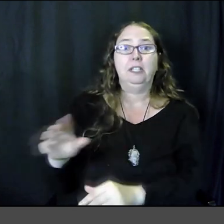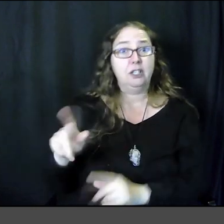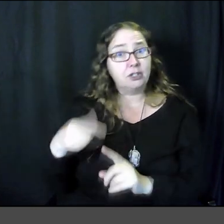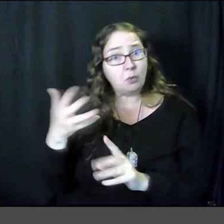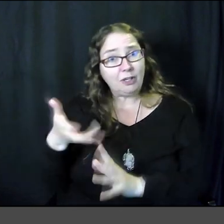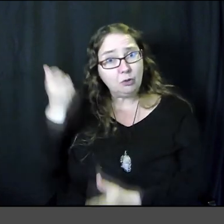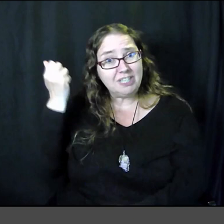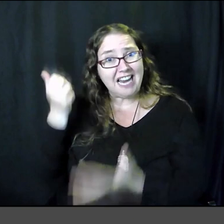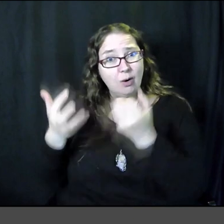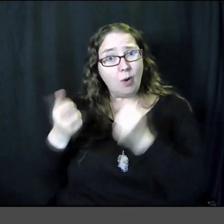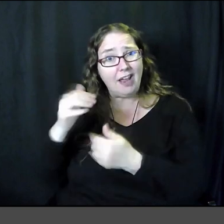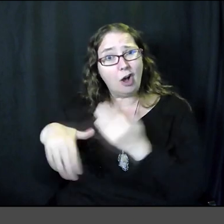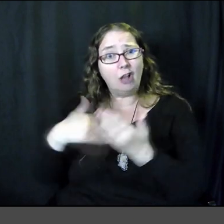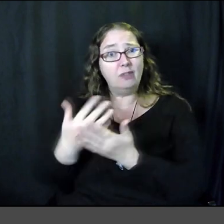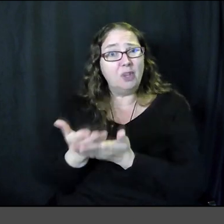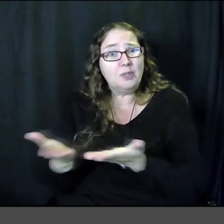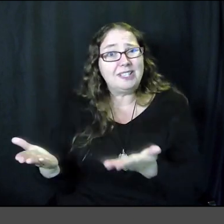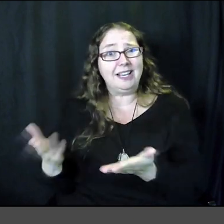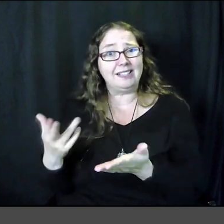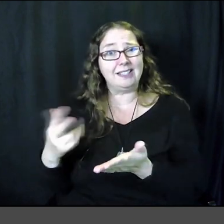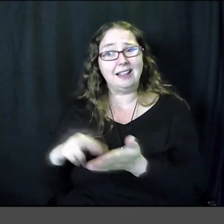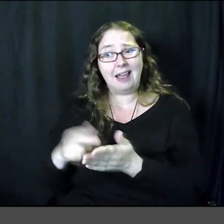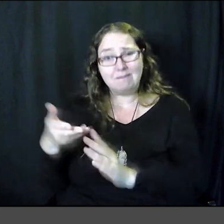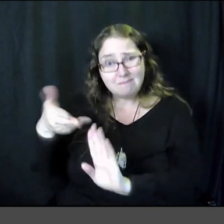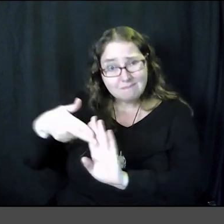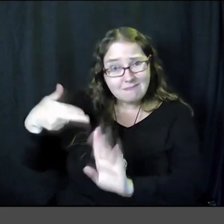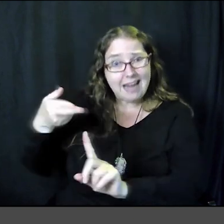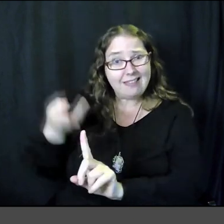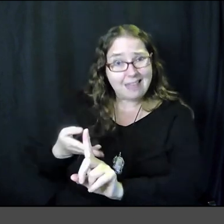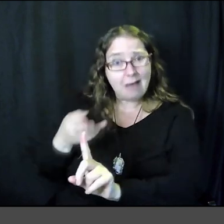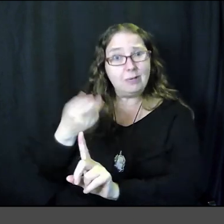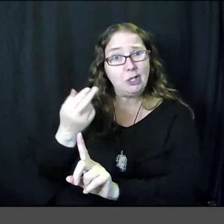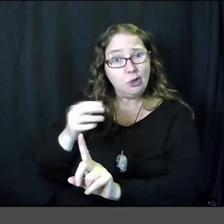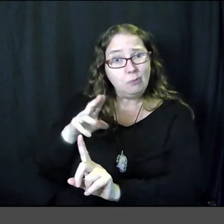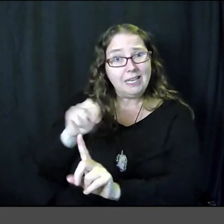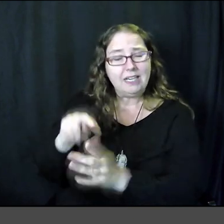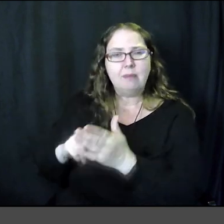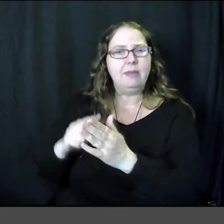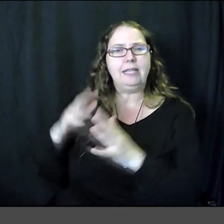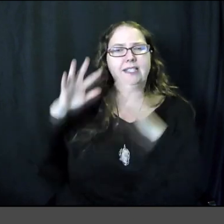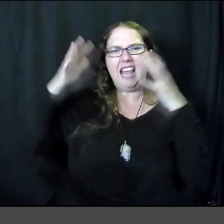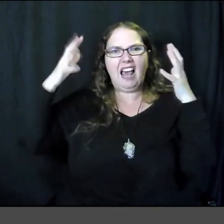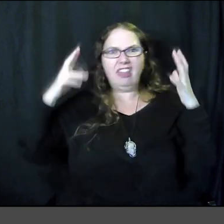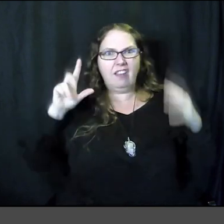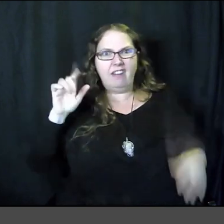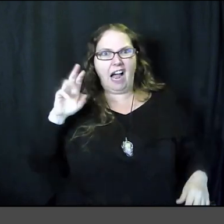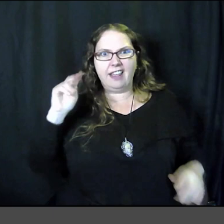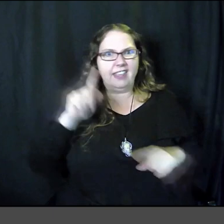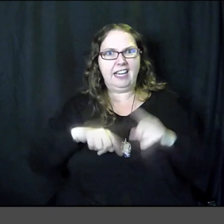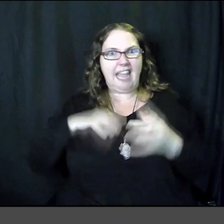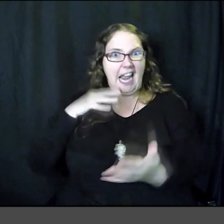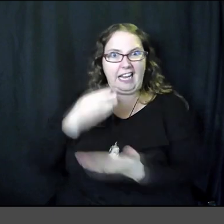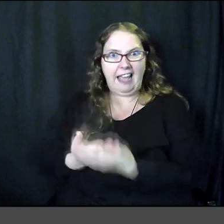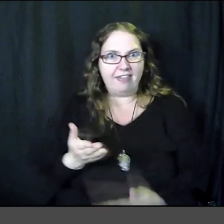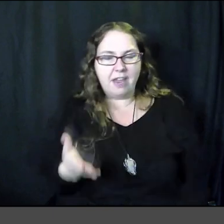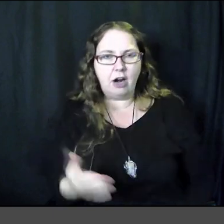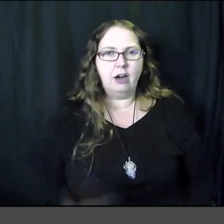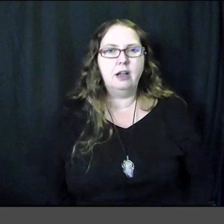THEN THE LEVIATHAN CAN'T GET THERE. BUT THERE ARE MOMENTS WHERE THE LEVIATHAN LOOKS UP AND SAYS RUH ROH SHAGGY